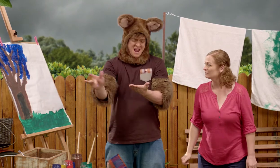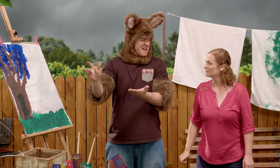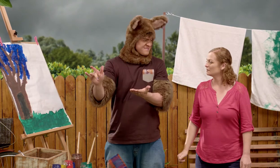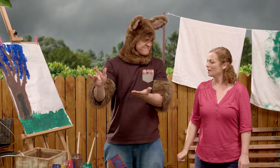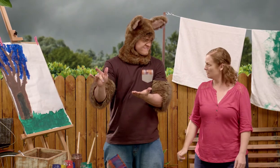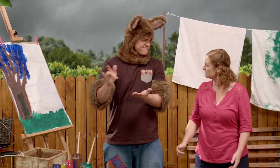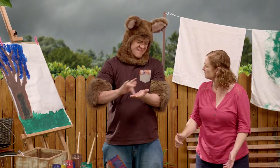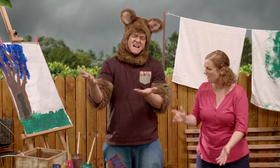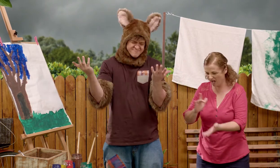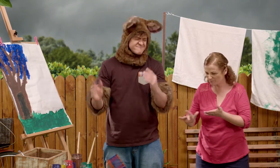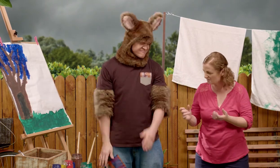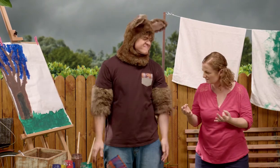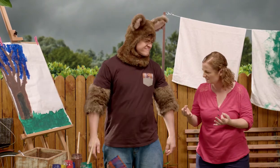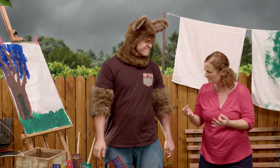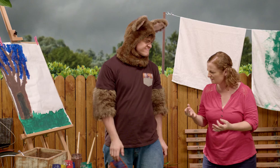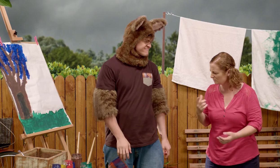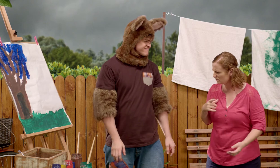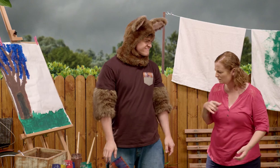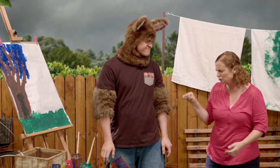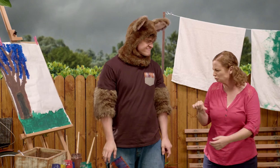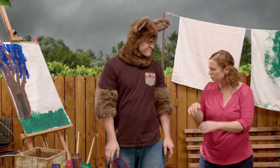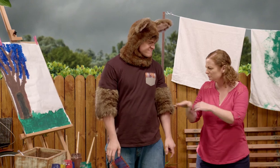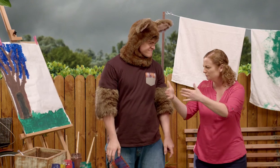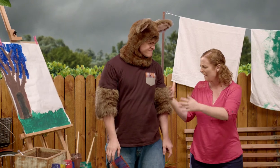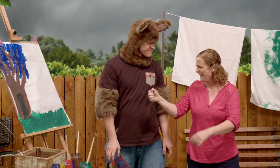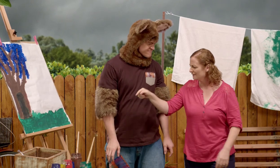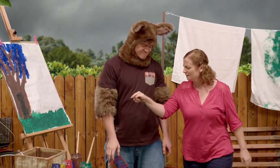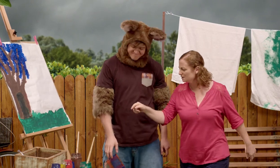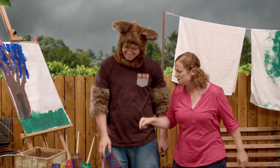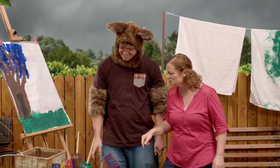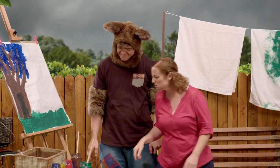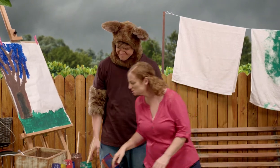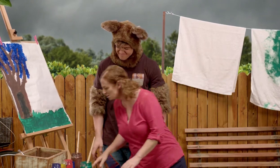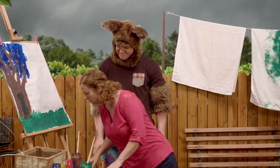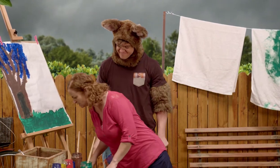But the green paint ran out. You ran out? But I'm sure there was some in the tray.